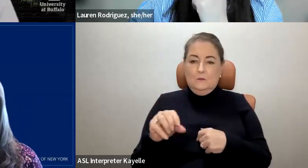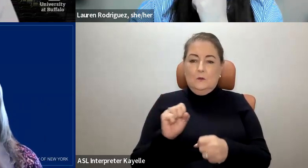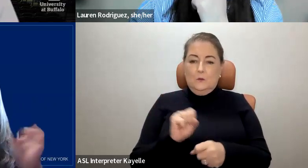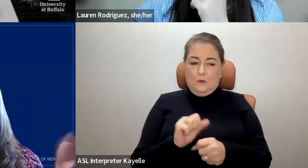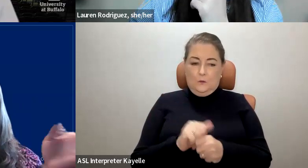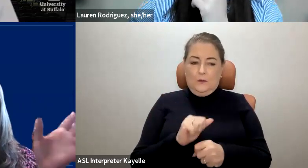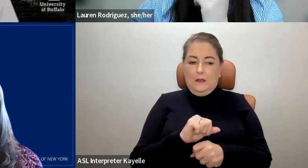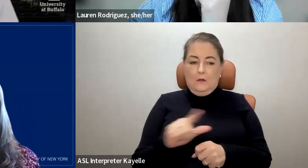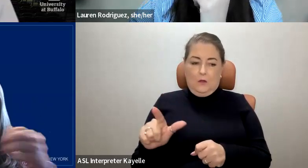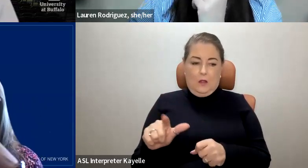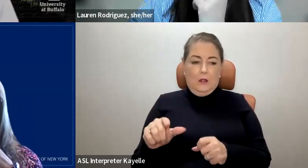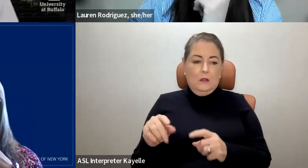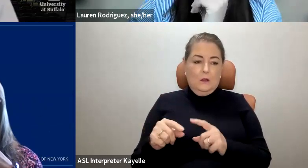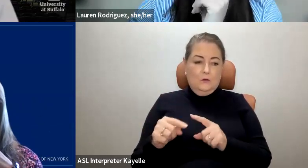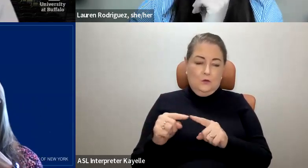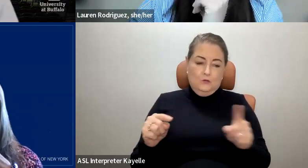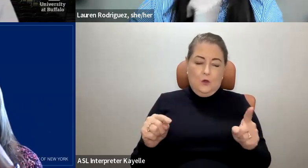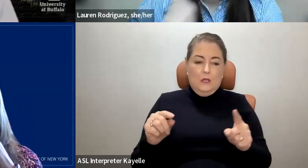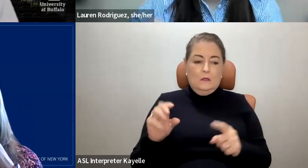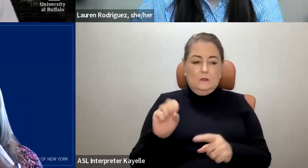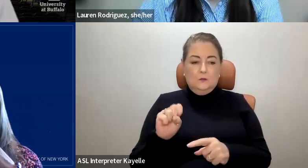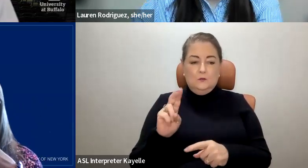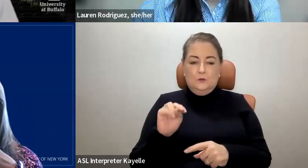across the SUNY system. And I don't know if anybody from CUNY